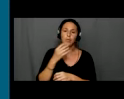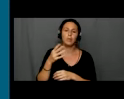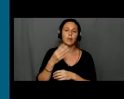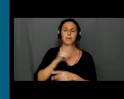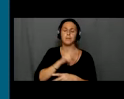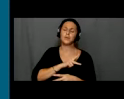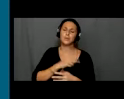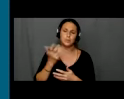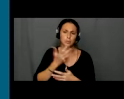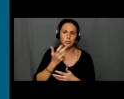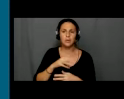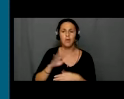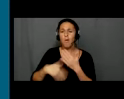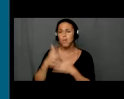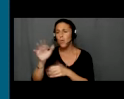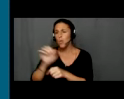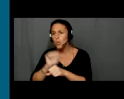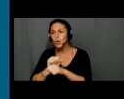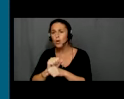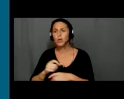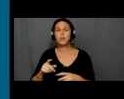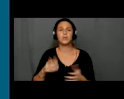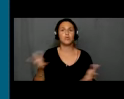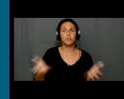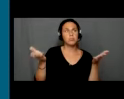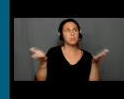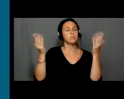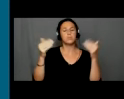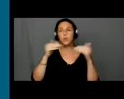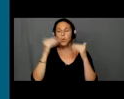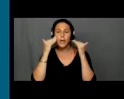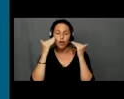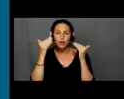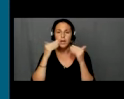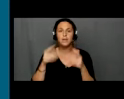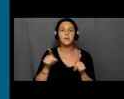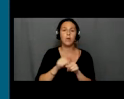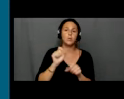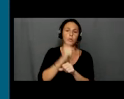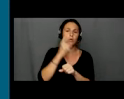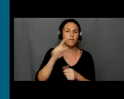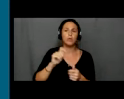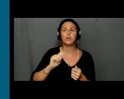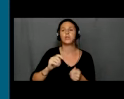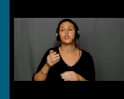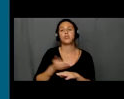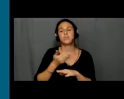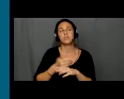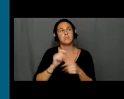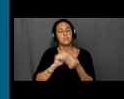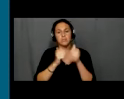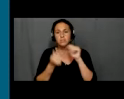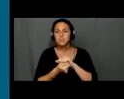raising awareness and working towards change for greater health protections. i see we have a few questions in the